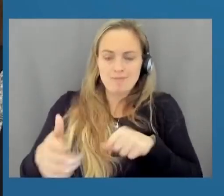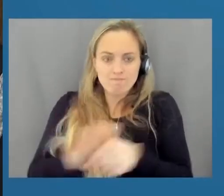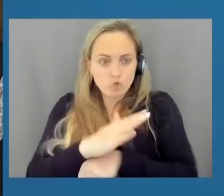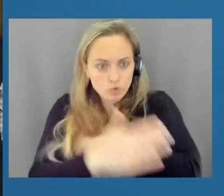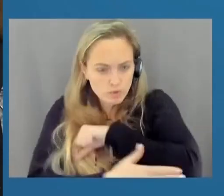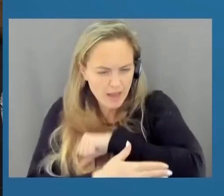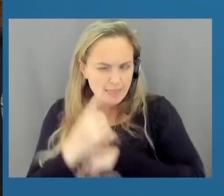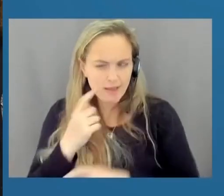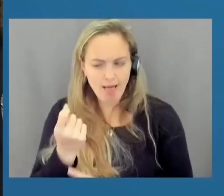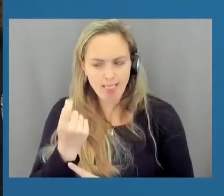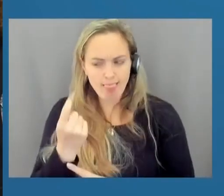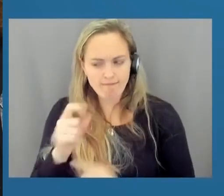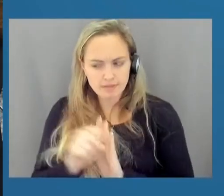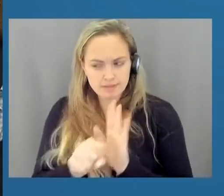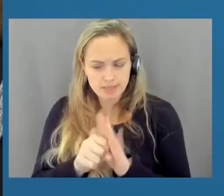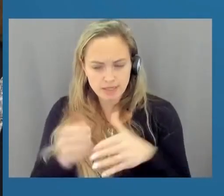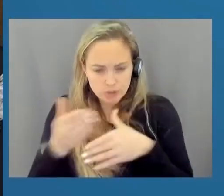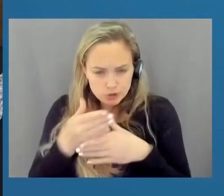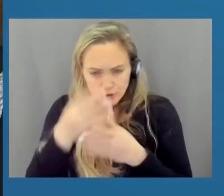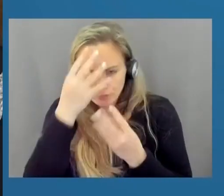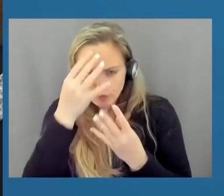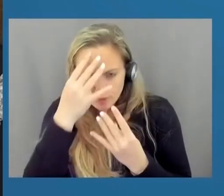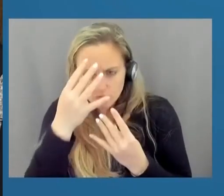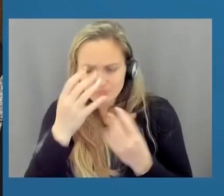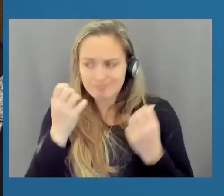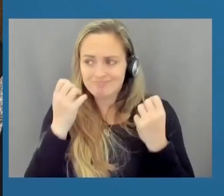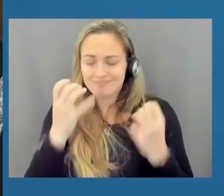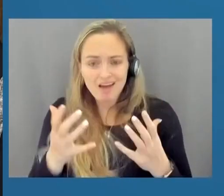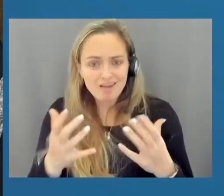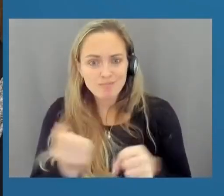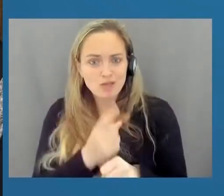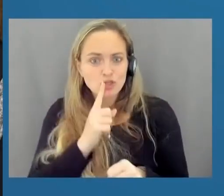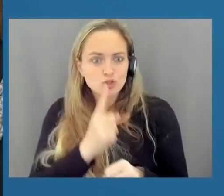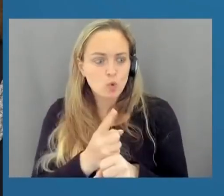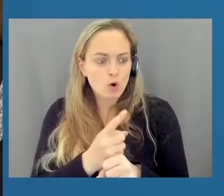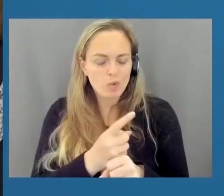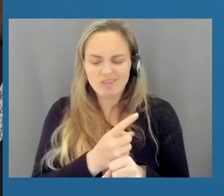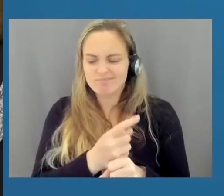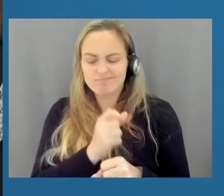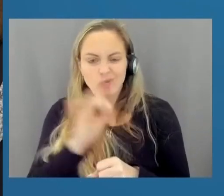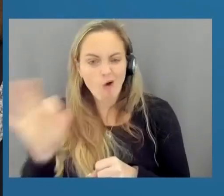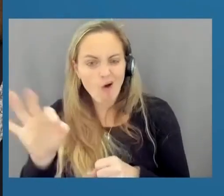share data we've done a tremendous amount of getting guns off the streets in addition to our red flag laws,